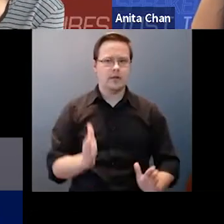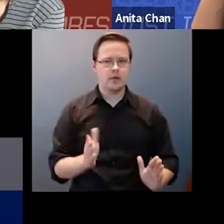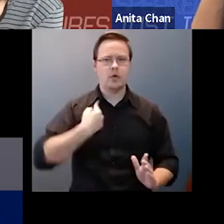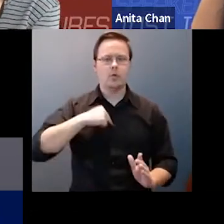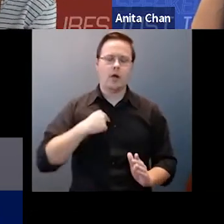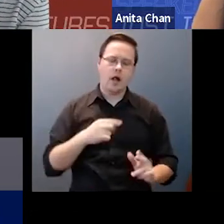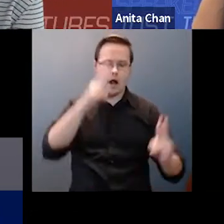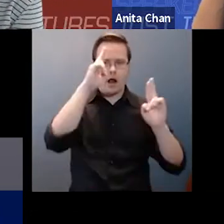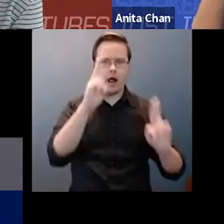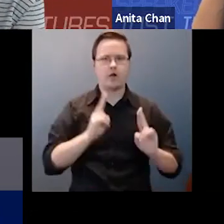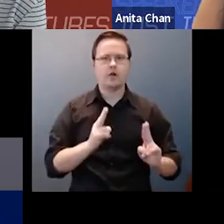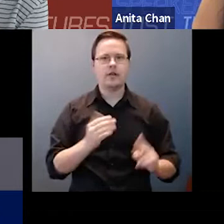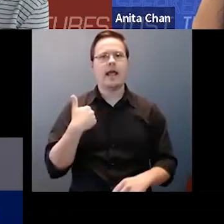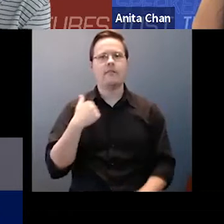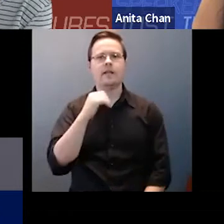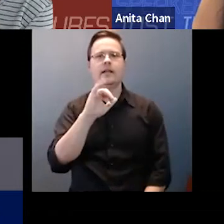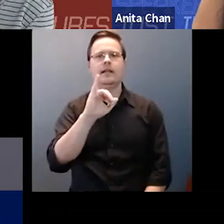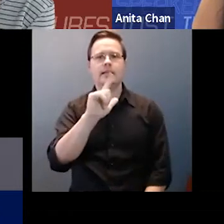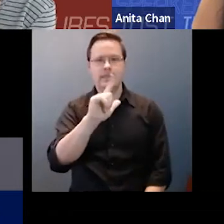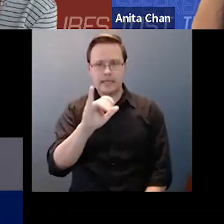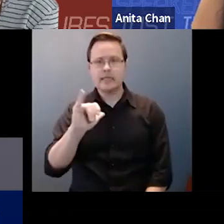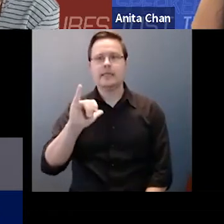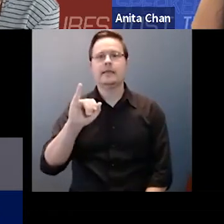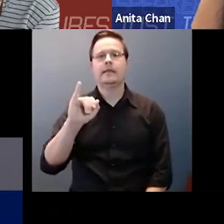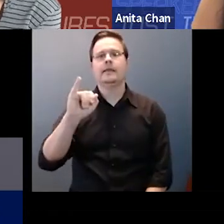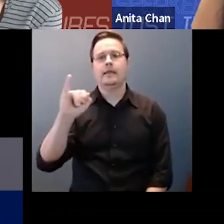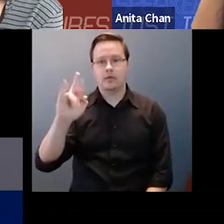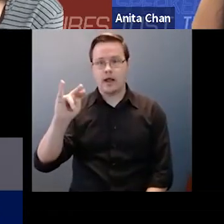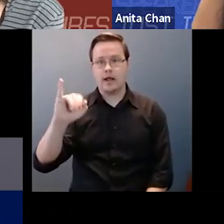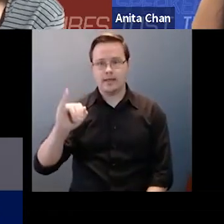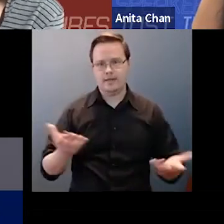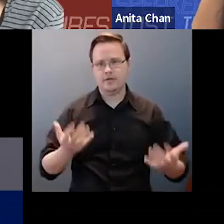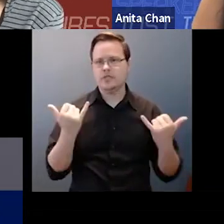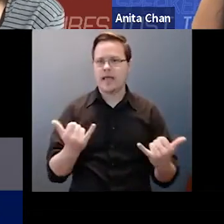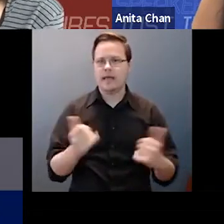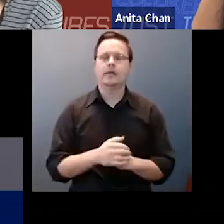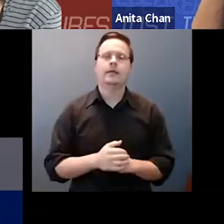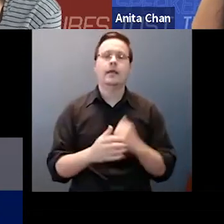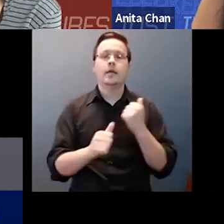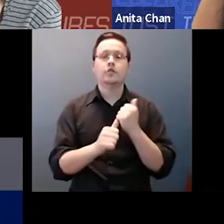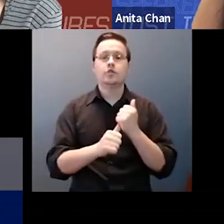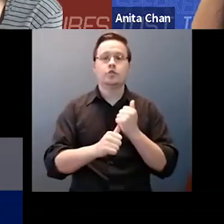Dr. Lilly Irani here with us today. Lilly Irani is an associate professor of communication in science studies at University